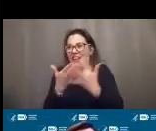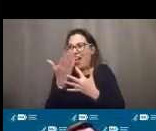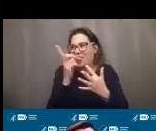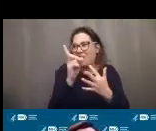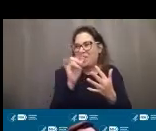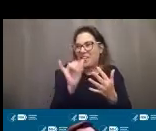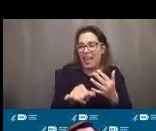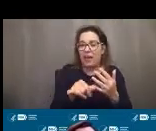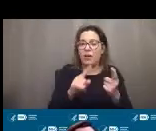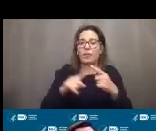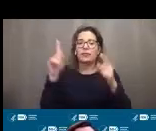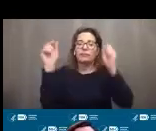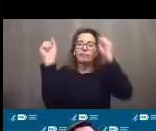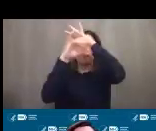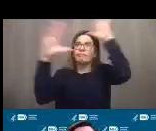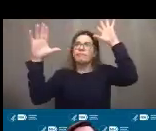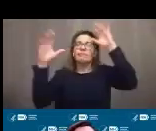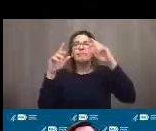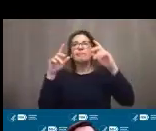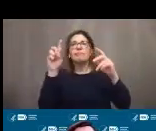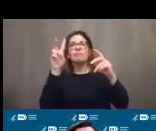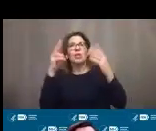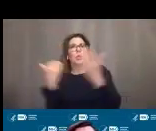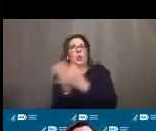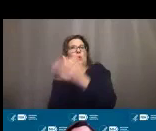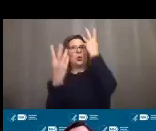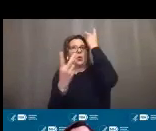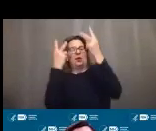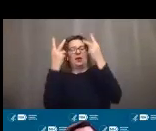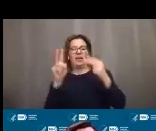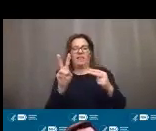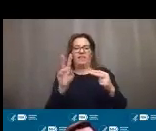You want to generate ideas, obviously, for your research